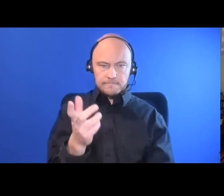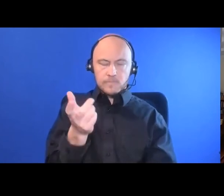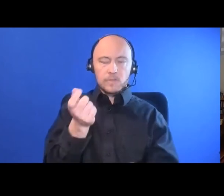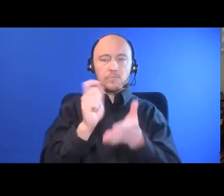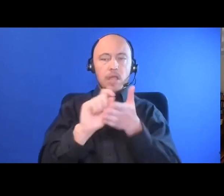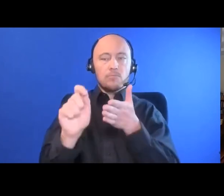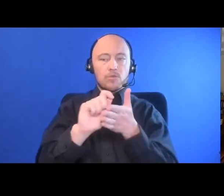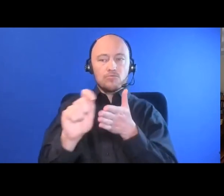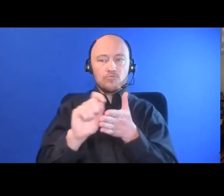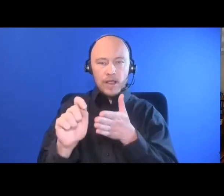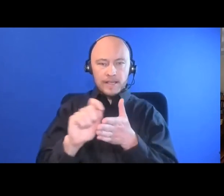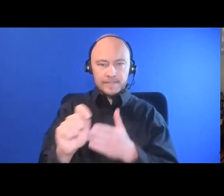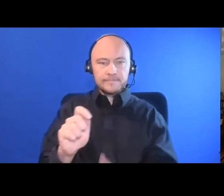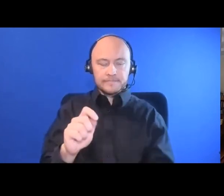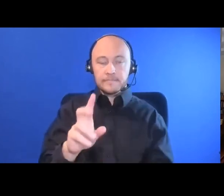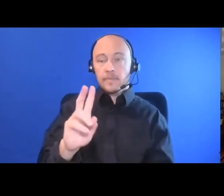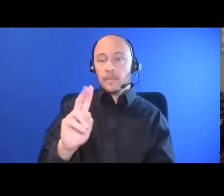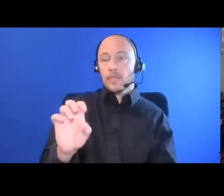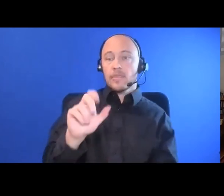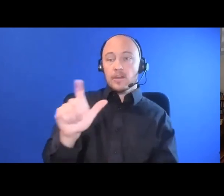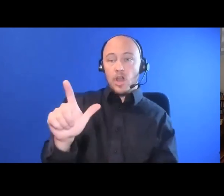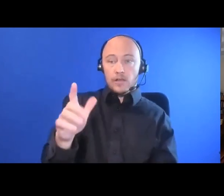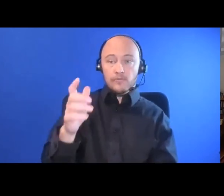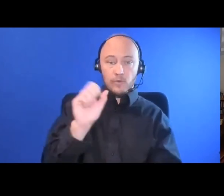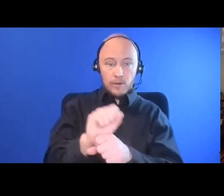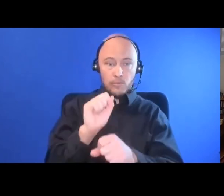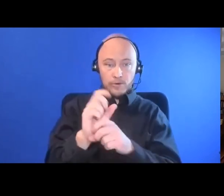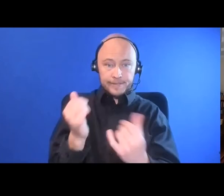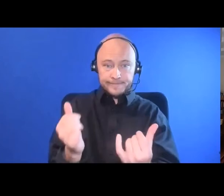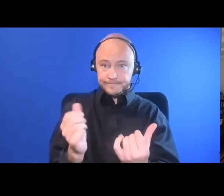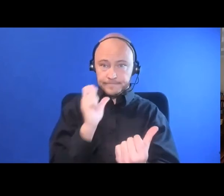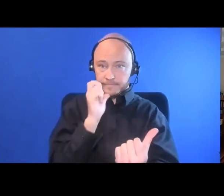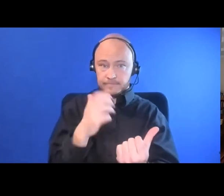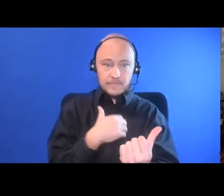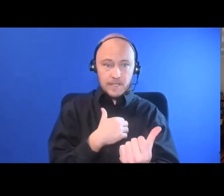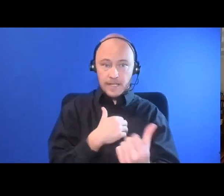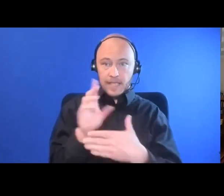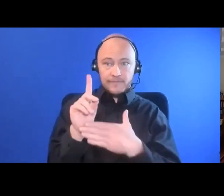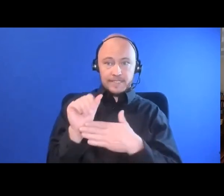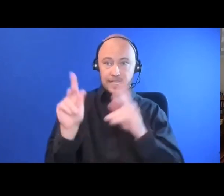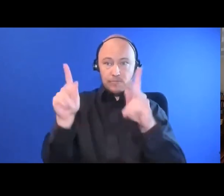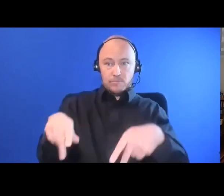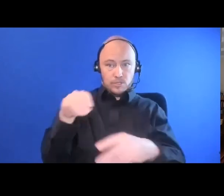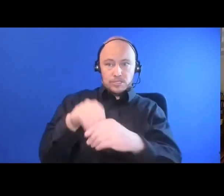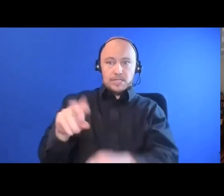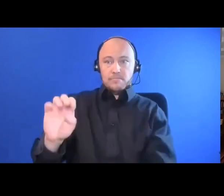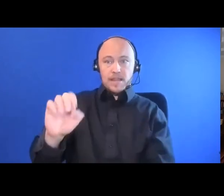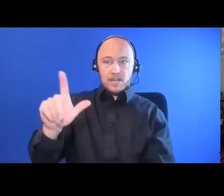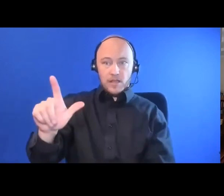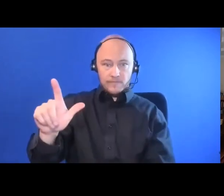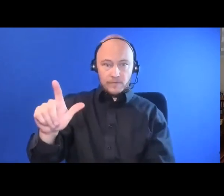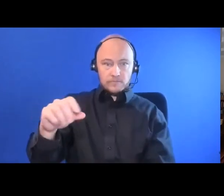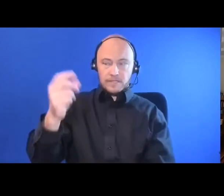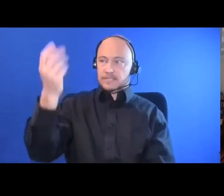like the novel that I'm working on now. I did not have a disabled person in it because that's how I used to write.